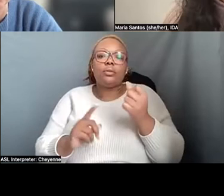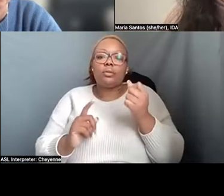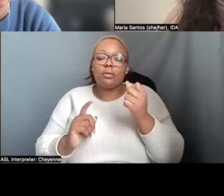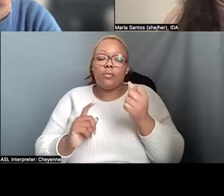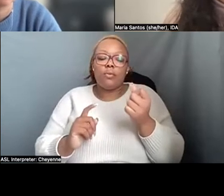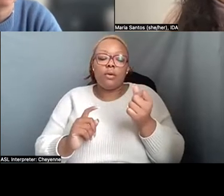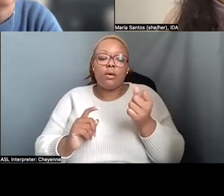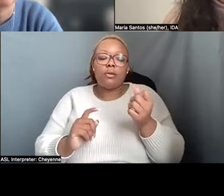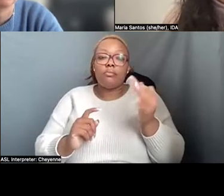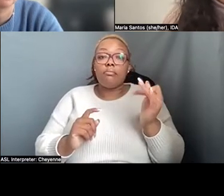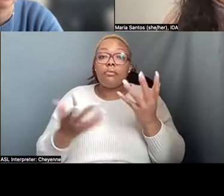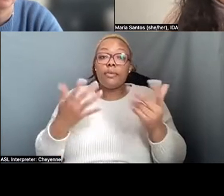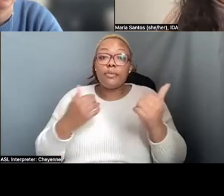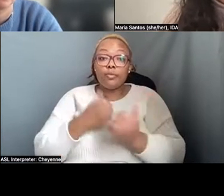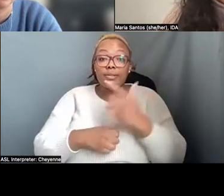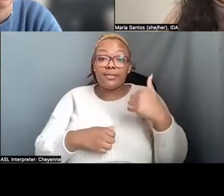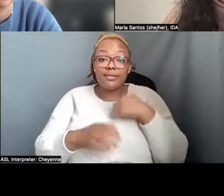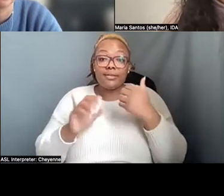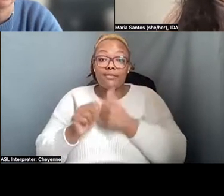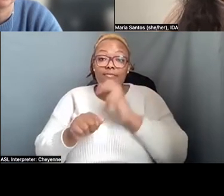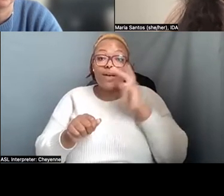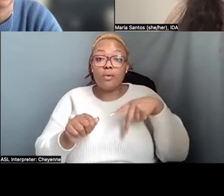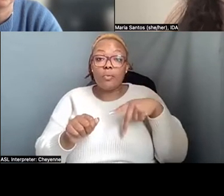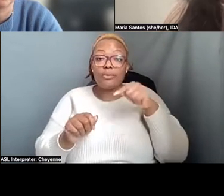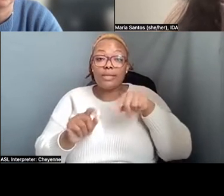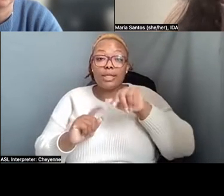Maybe you do want to send a follow up to this only because we don't need to see long form work.